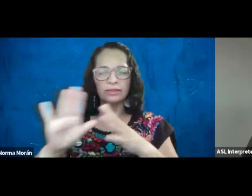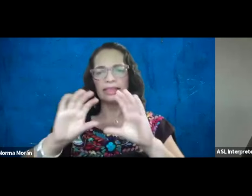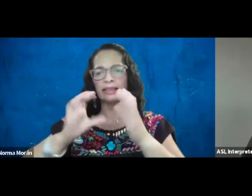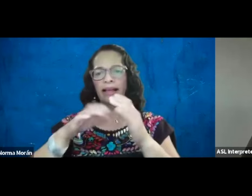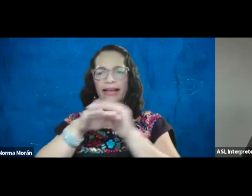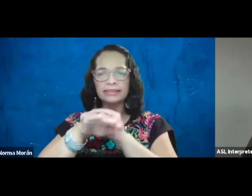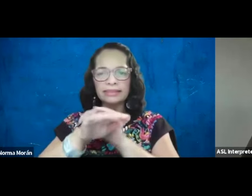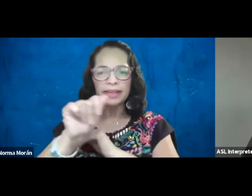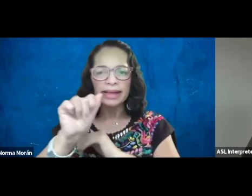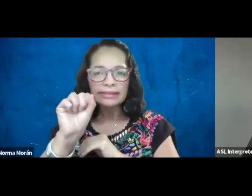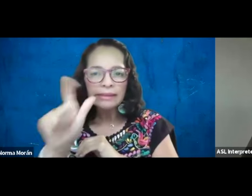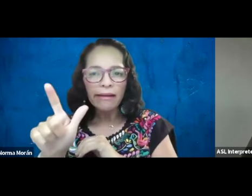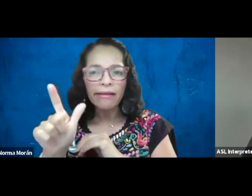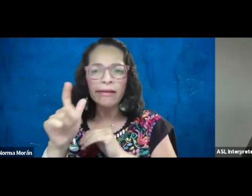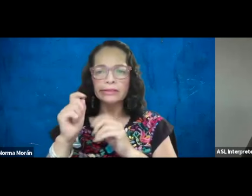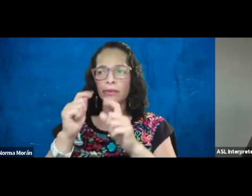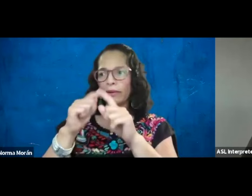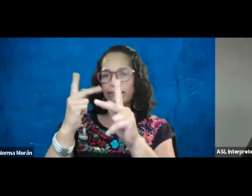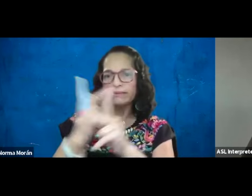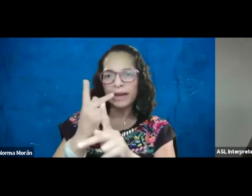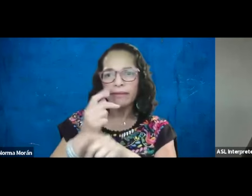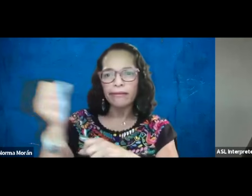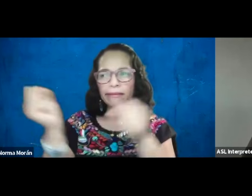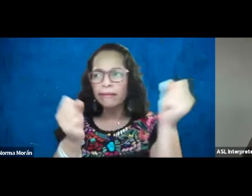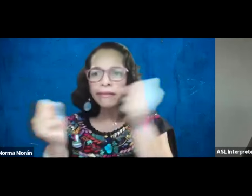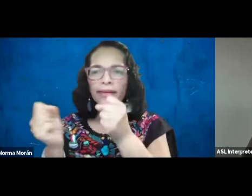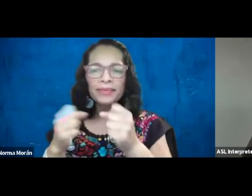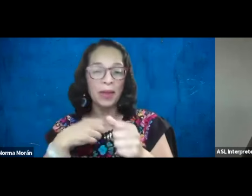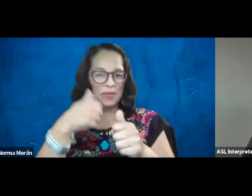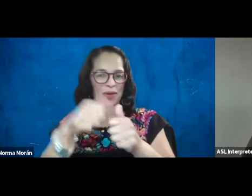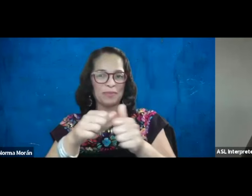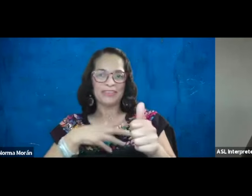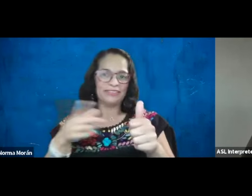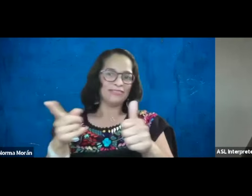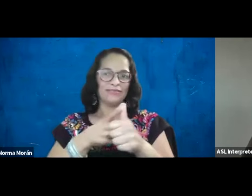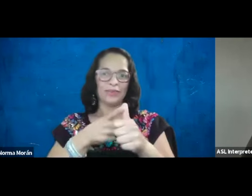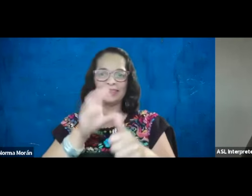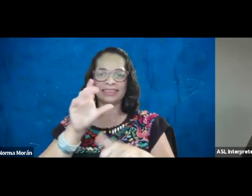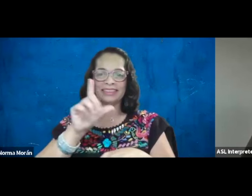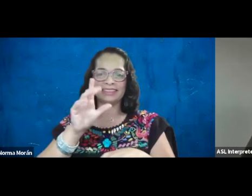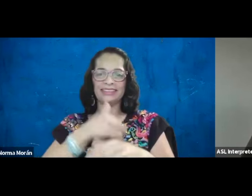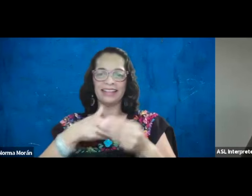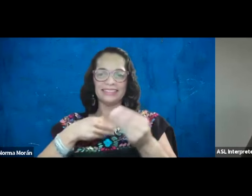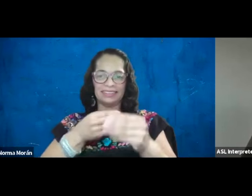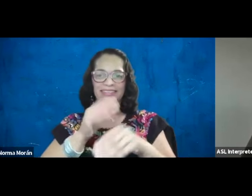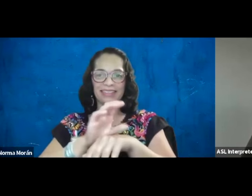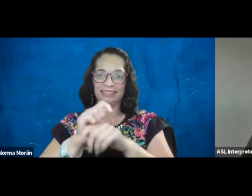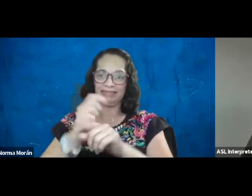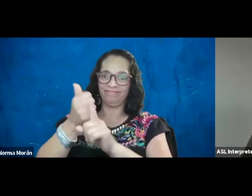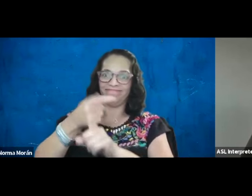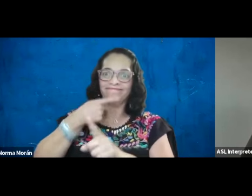consultants were more motivated to be able to make sure that the classes were accessible and to provide ASL.